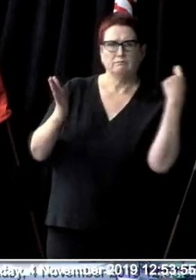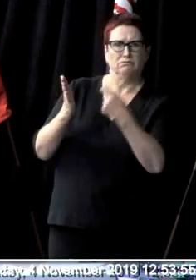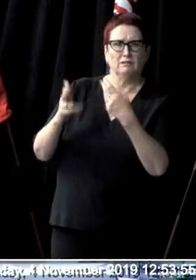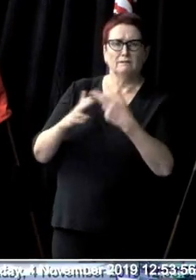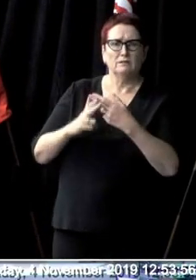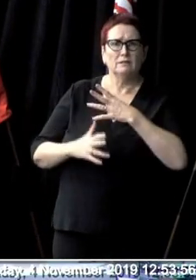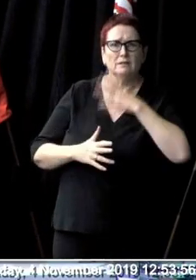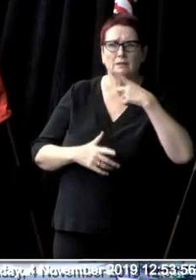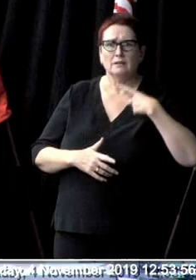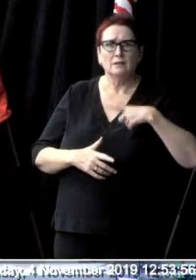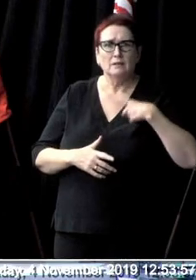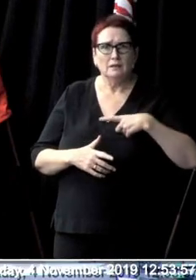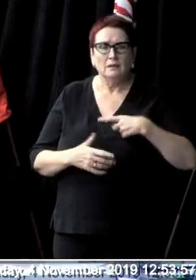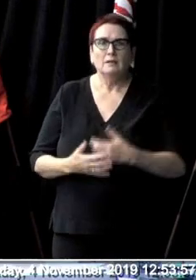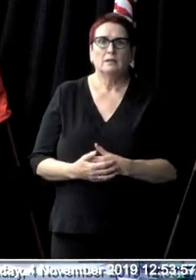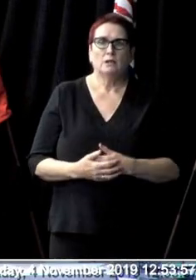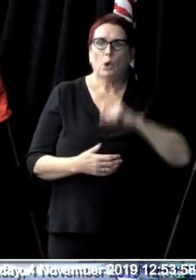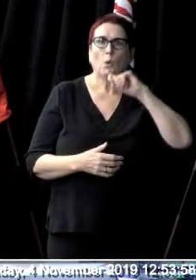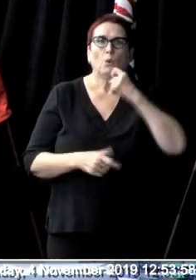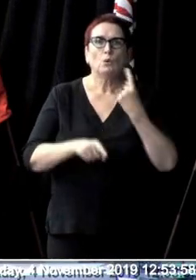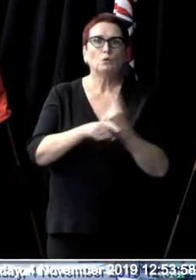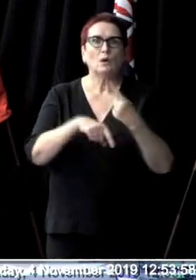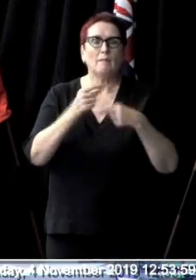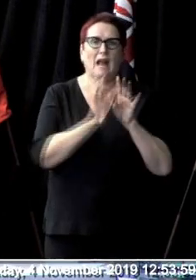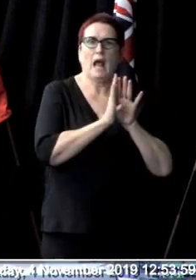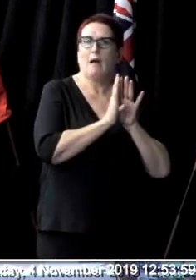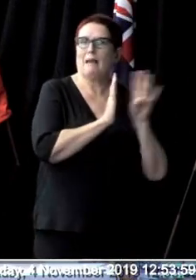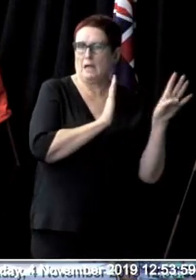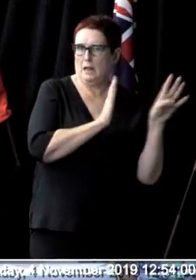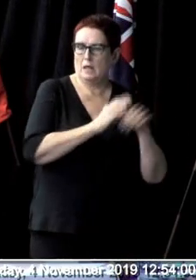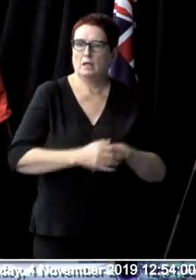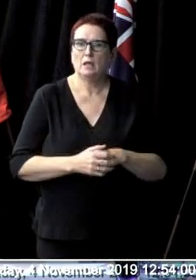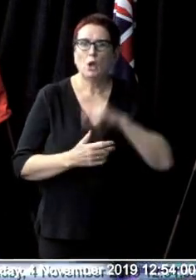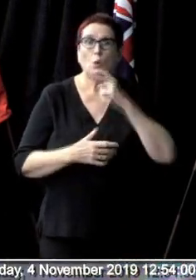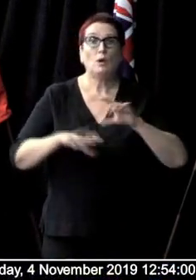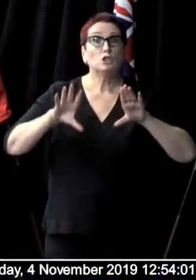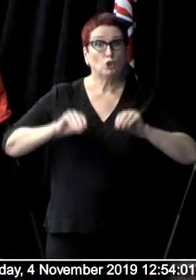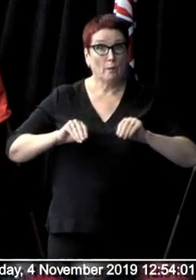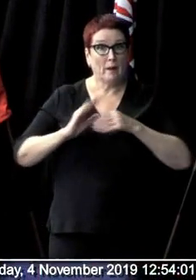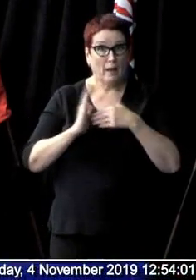known as the “hot tub” but we shall refer to it as a panel. We will resume at 2:30?